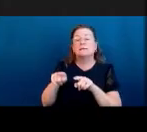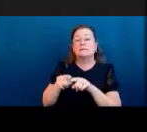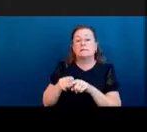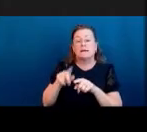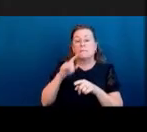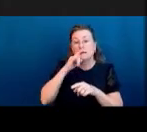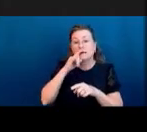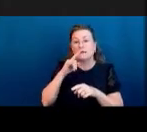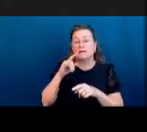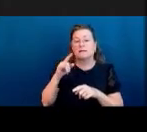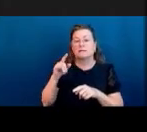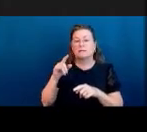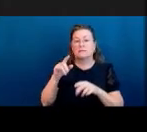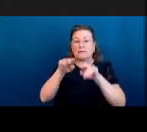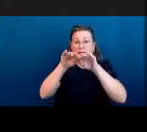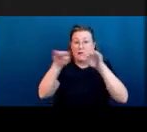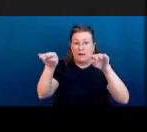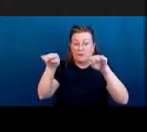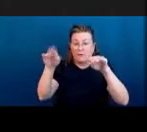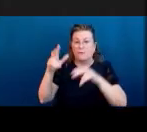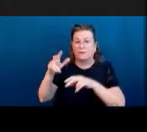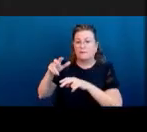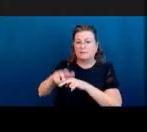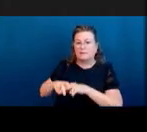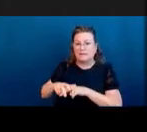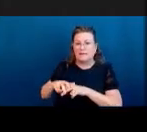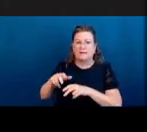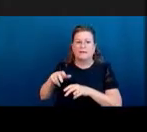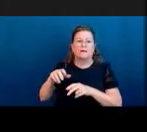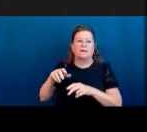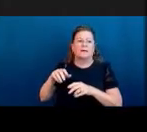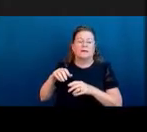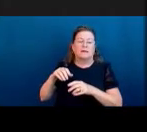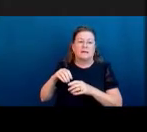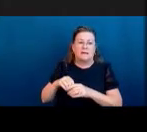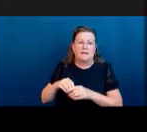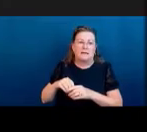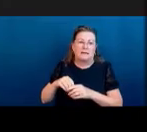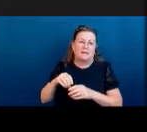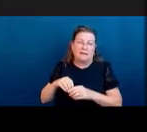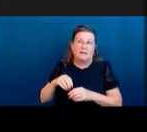chair at the table, especially at school, because I know that's a fear from a lot of parents and people that like, are they going